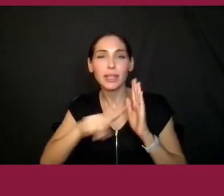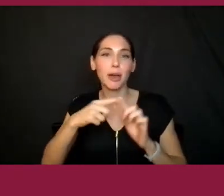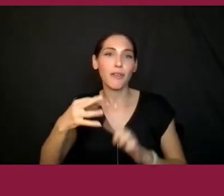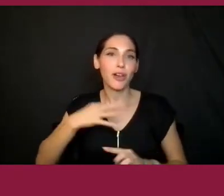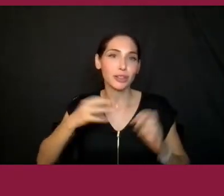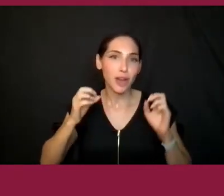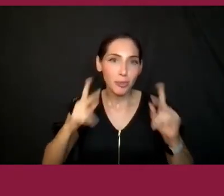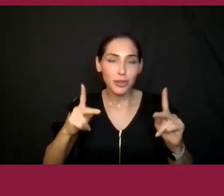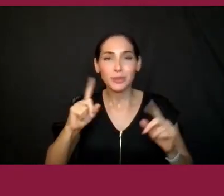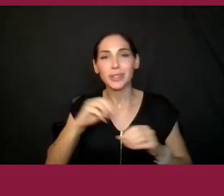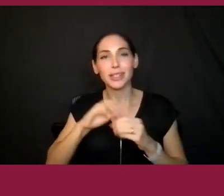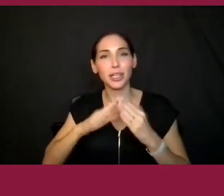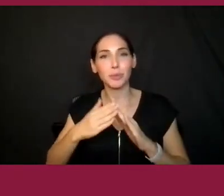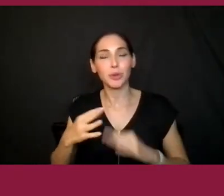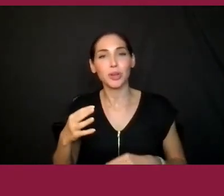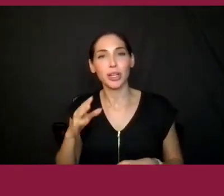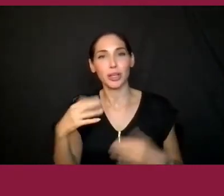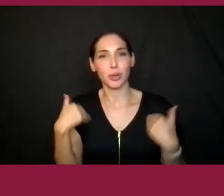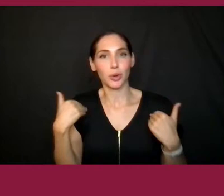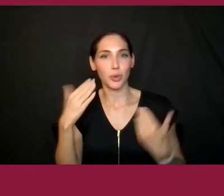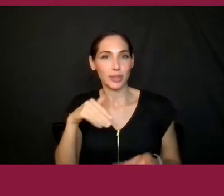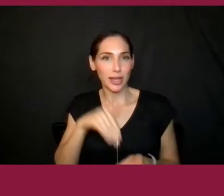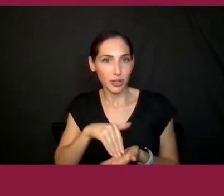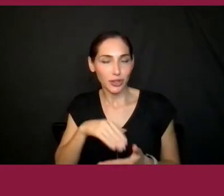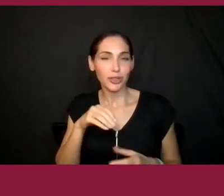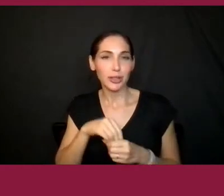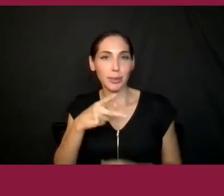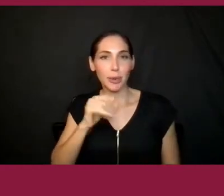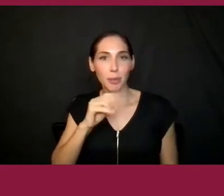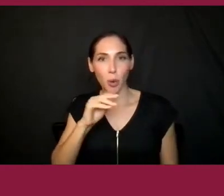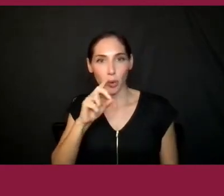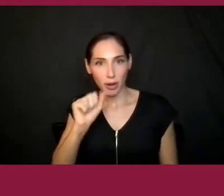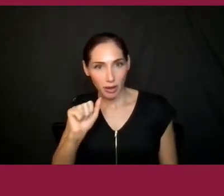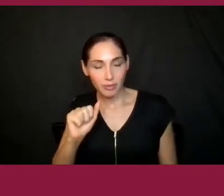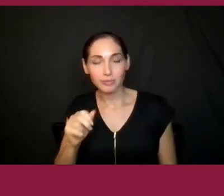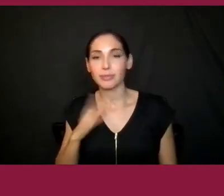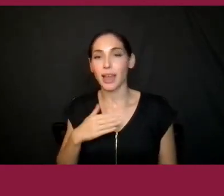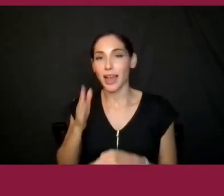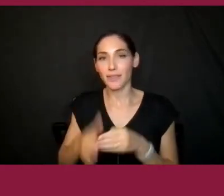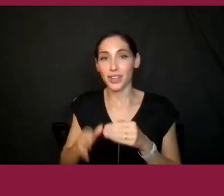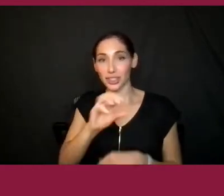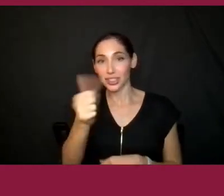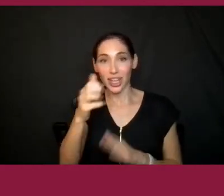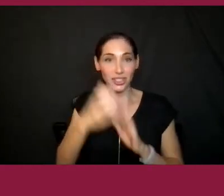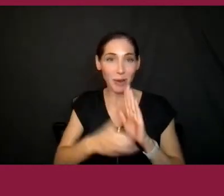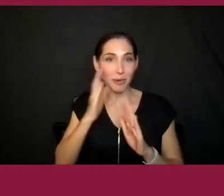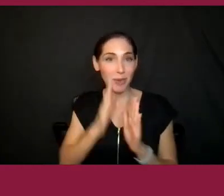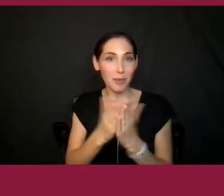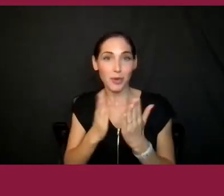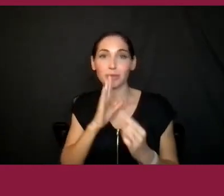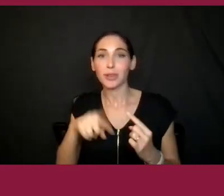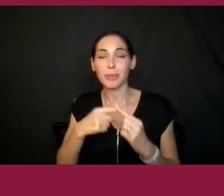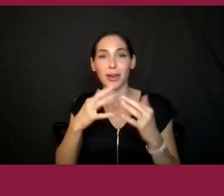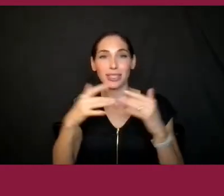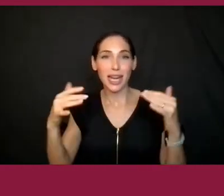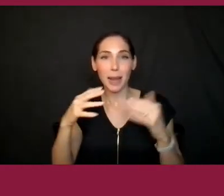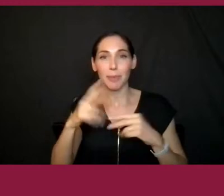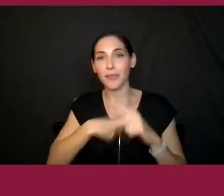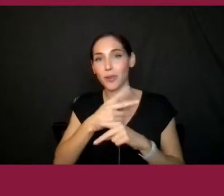the city of Pomona, the Lopez Urban Farm, and the Dolores Huerta Foundation. I completed 10 chapters of my upcoming book on dynamic forms of multidirectional memory, identity,